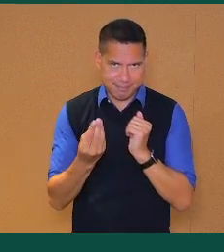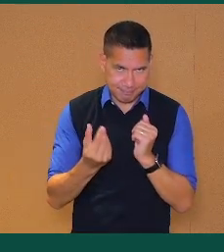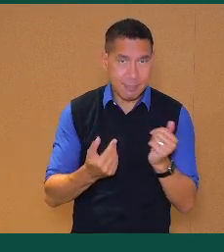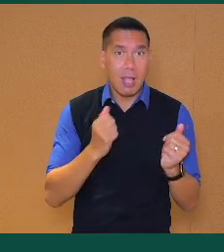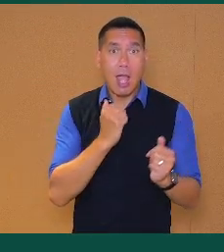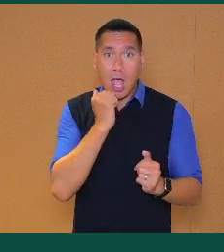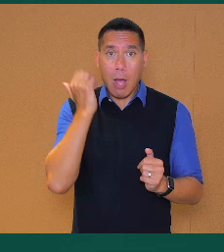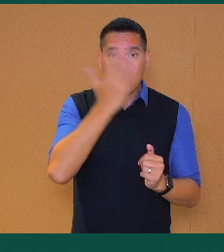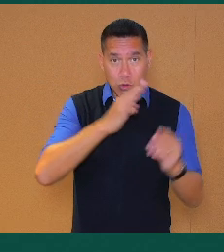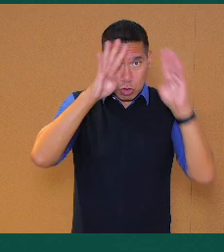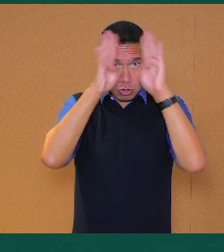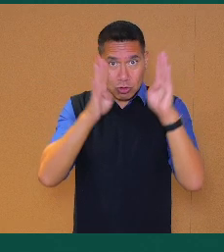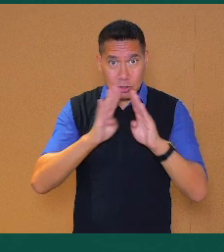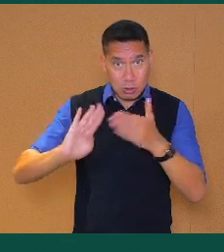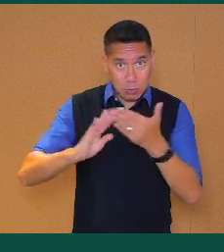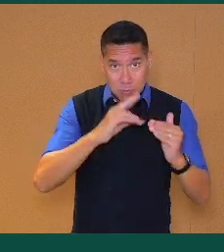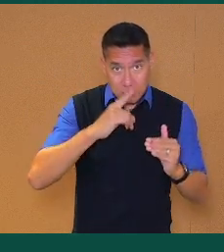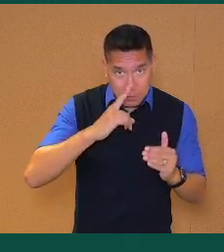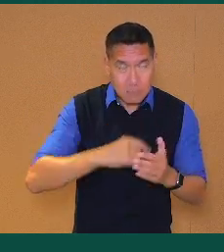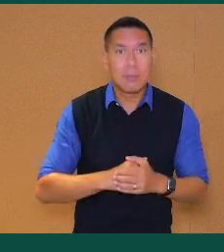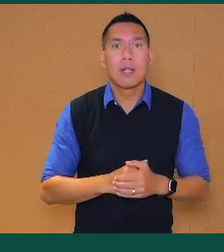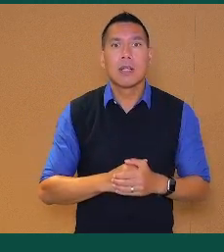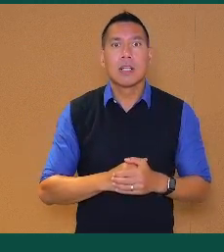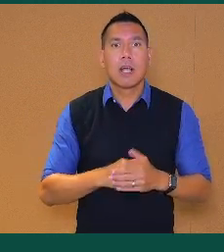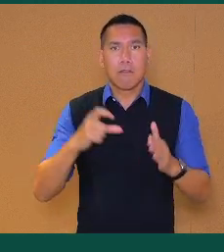people, people from culturally diverse backgrounds, those